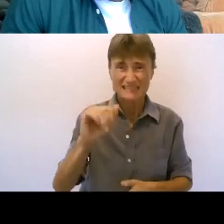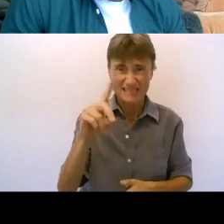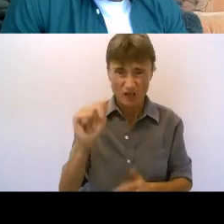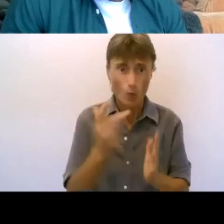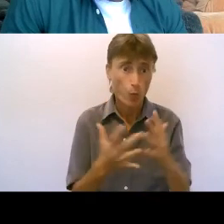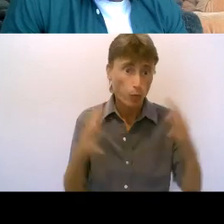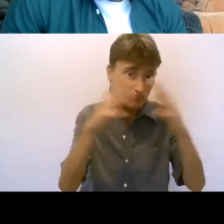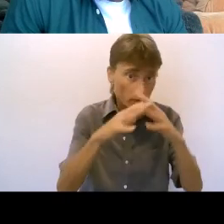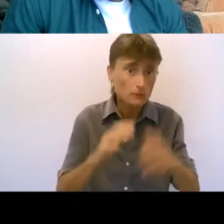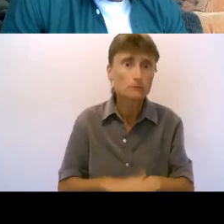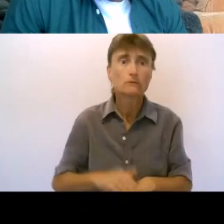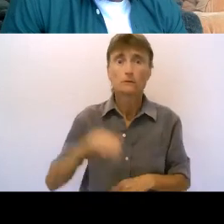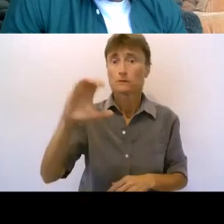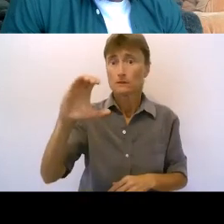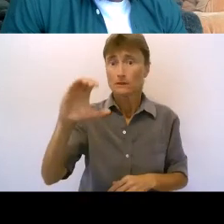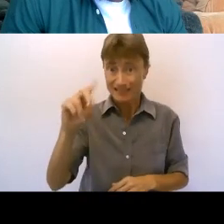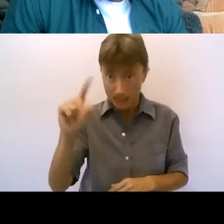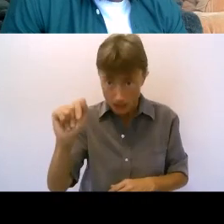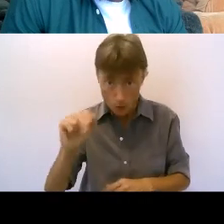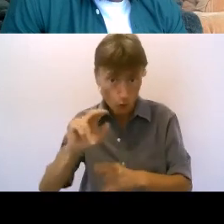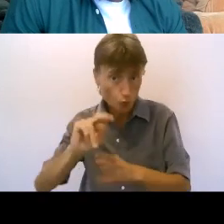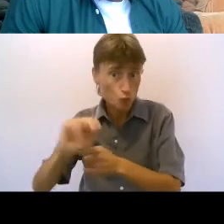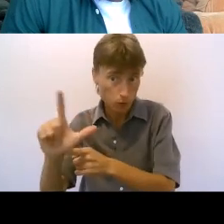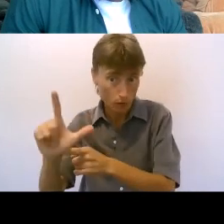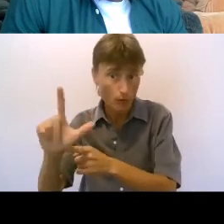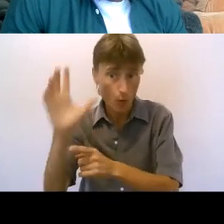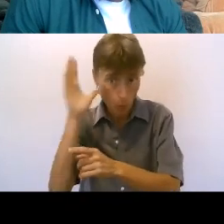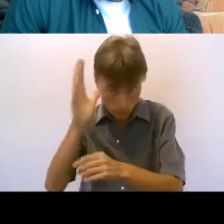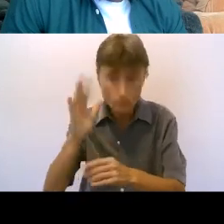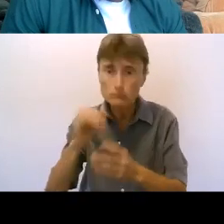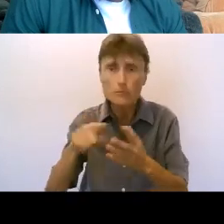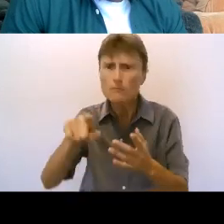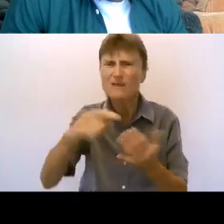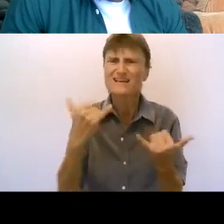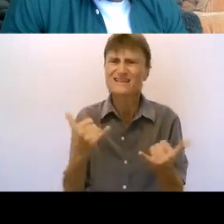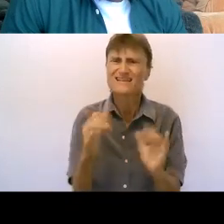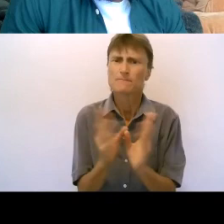newsletter. If there are thoughts or questions that you have from today's session, please